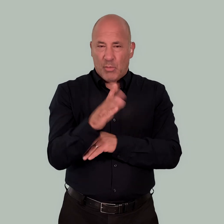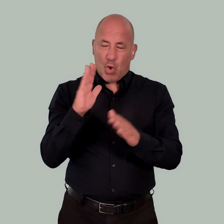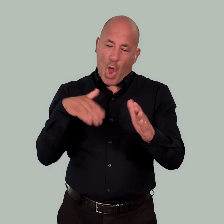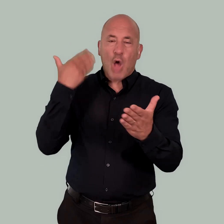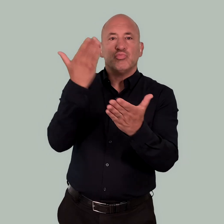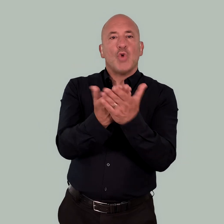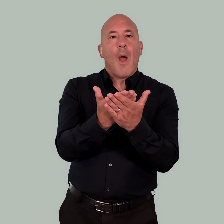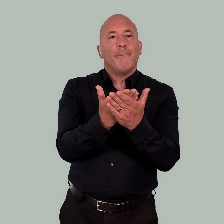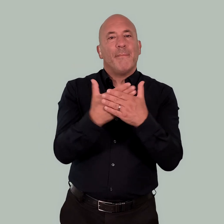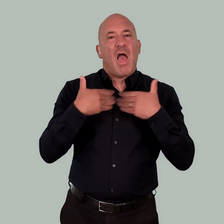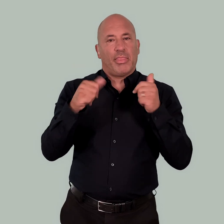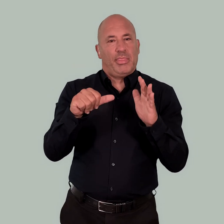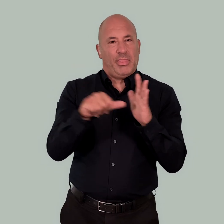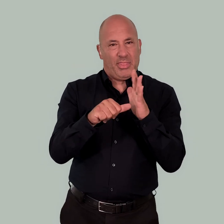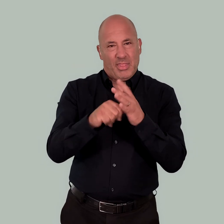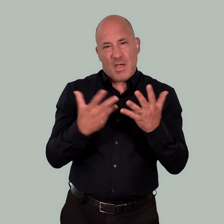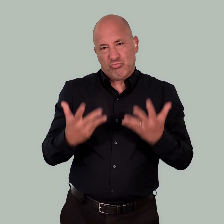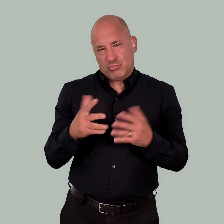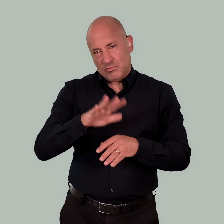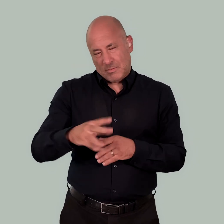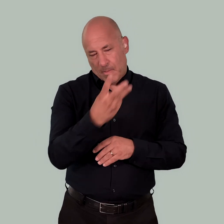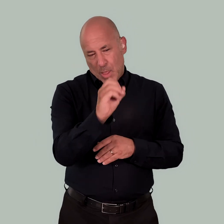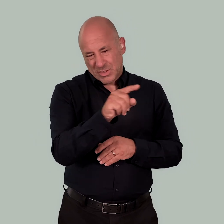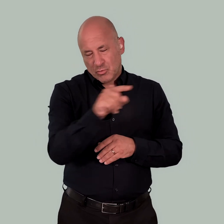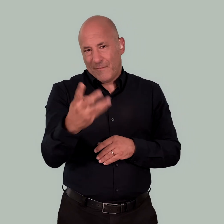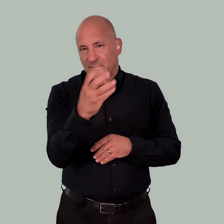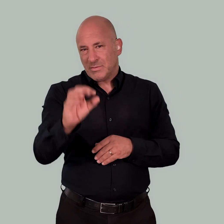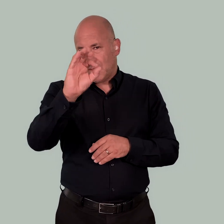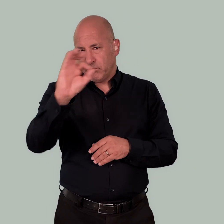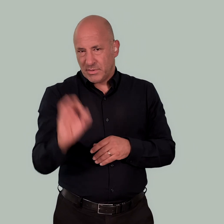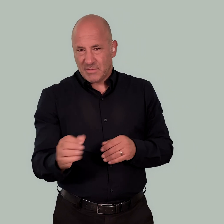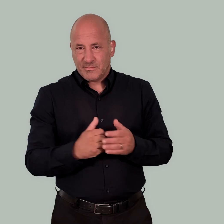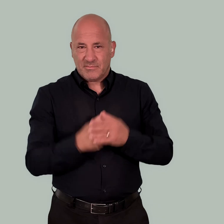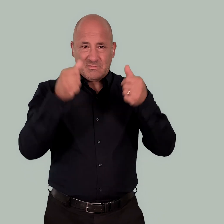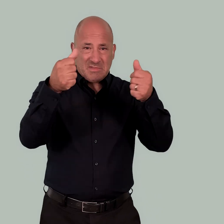with a long-term health condition – currently around 30 to 40 per cent.